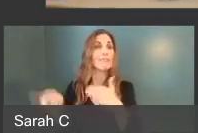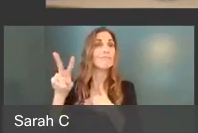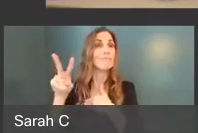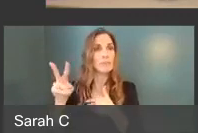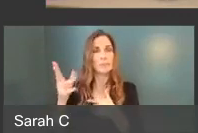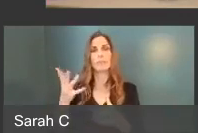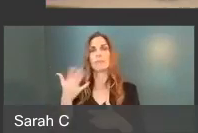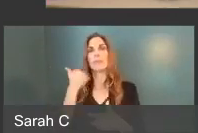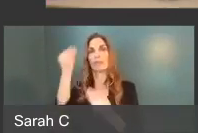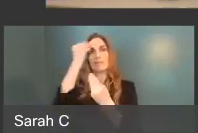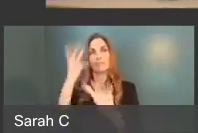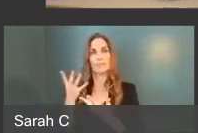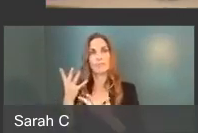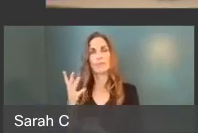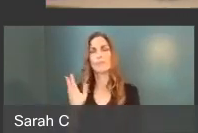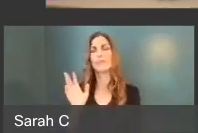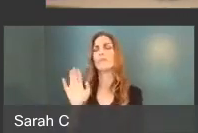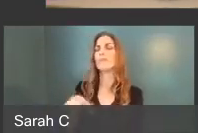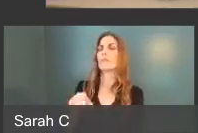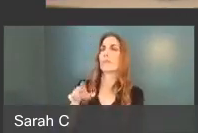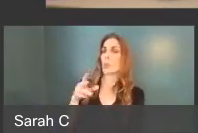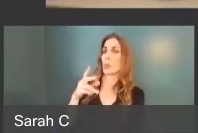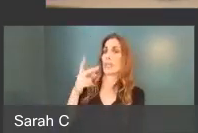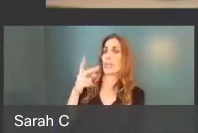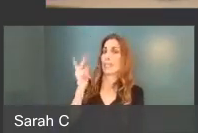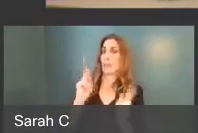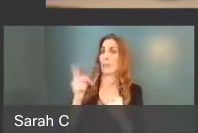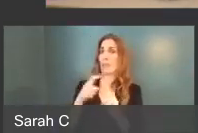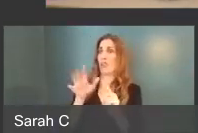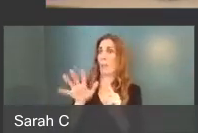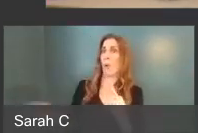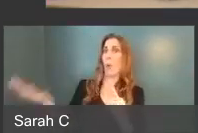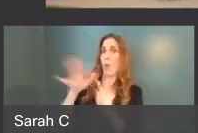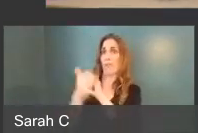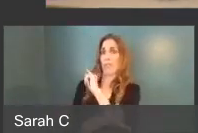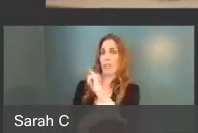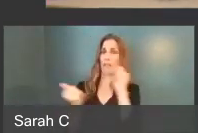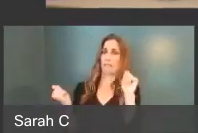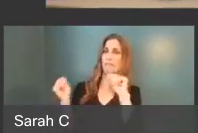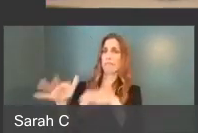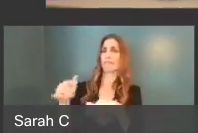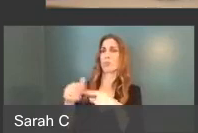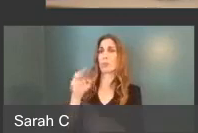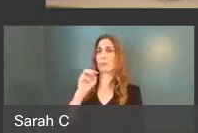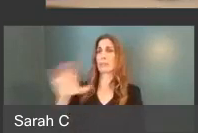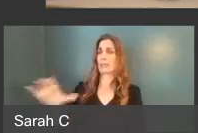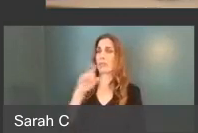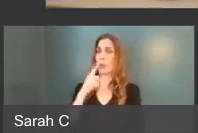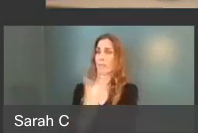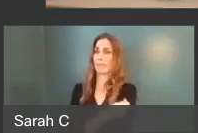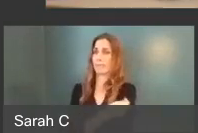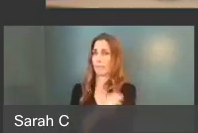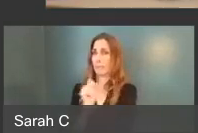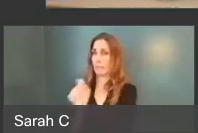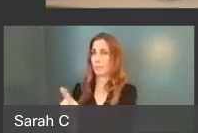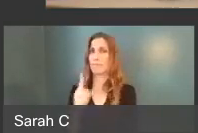[Reporter] Are you seeing people from all over the County coming to the Community College site? For instance... [Commissioner Arkoosh] We are.